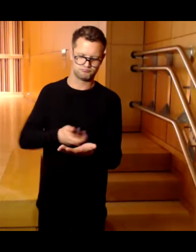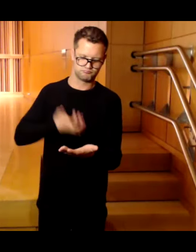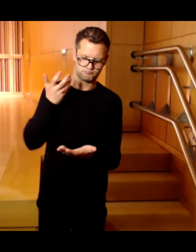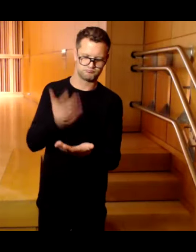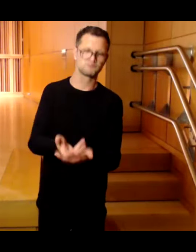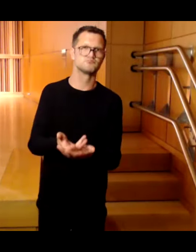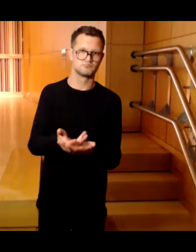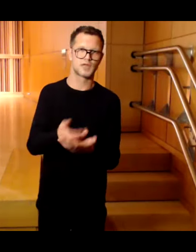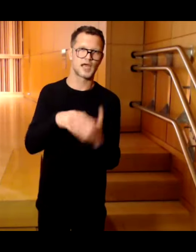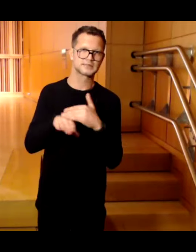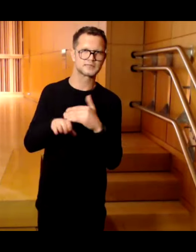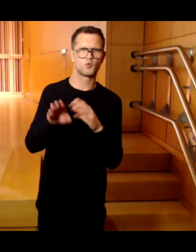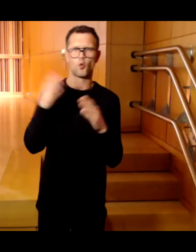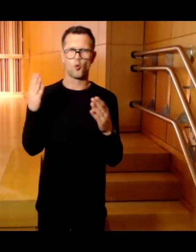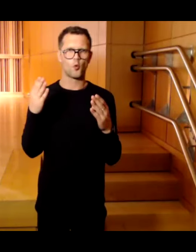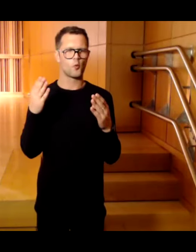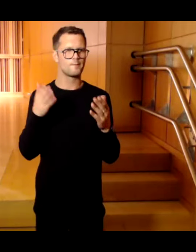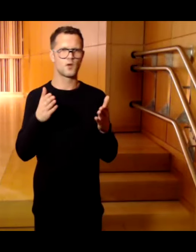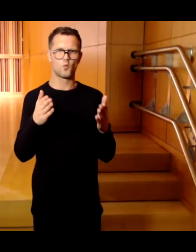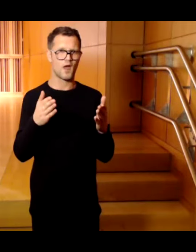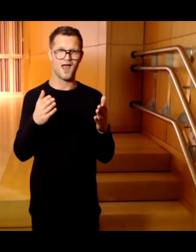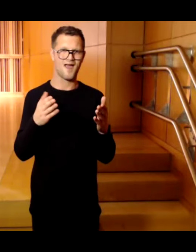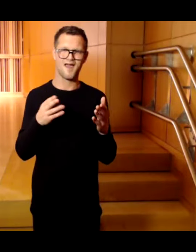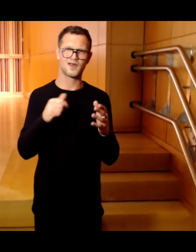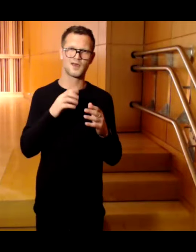while sacrificing none of the rigor and insight that were hallmarks of.